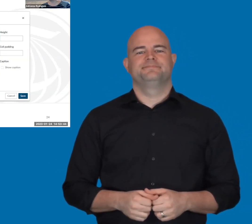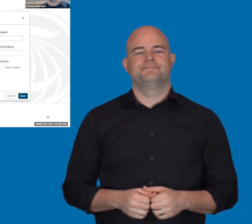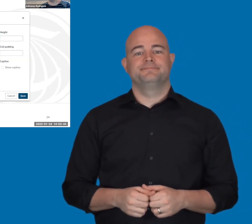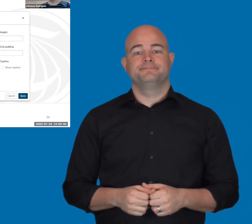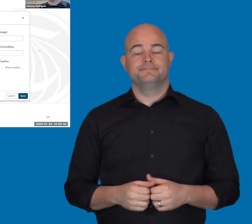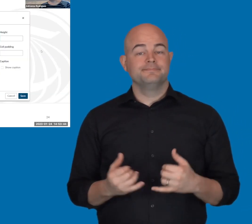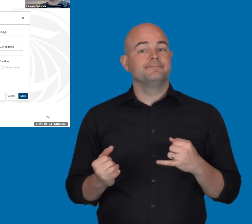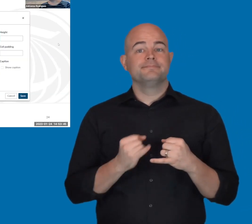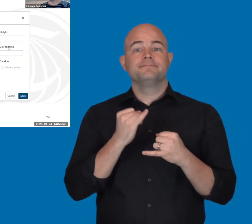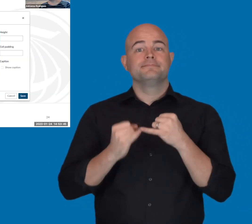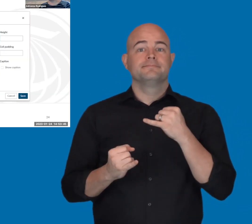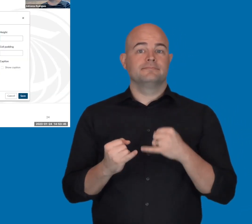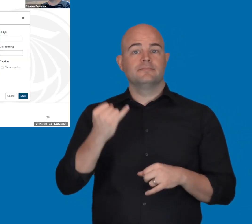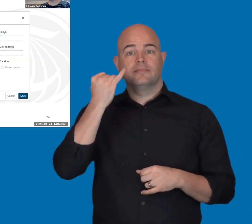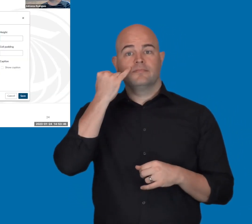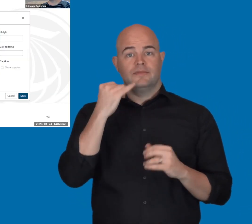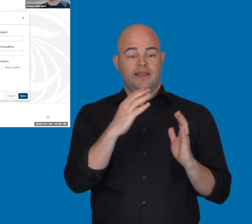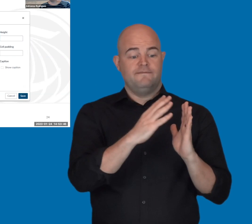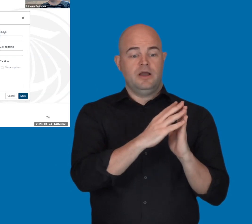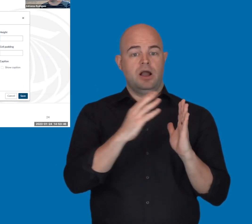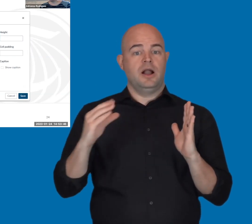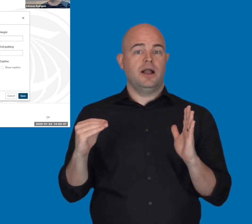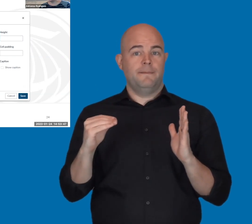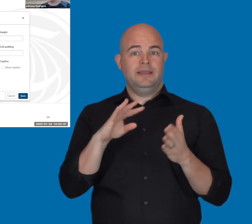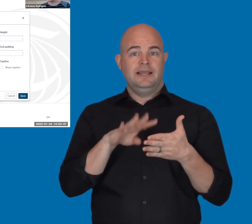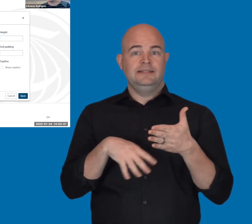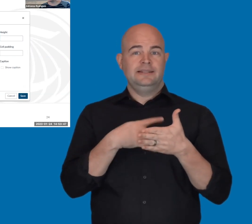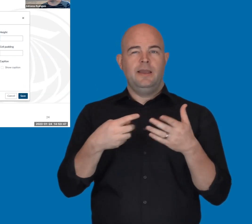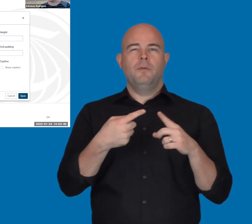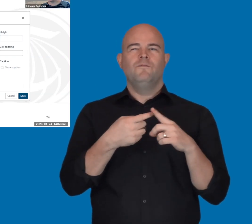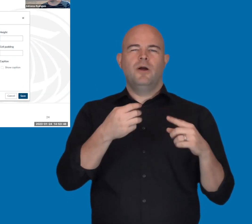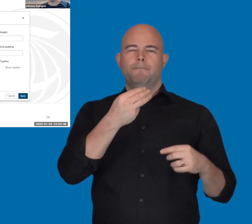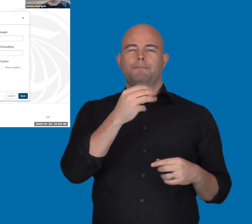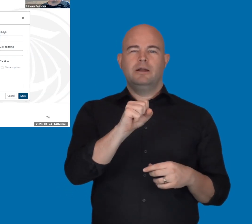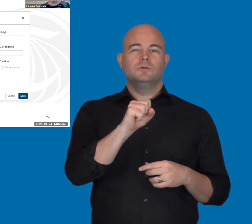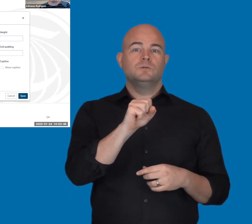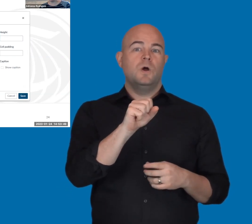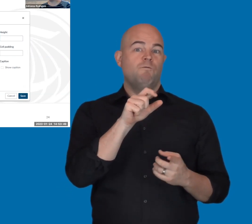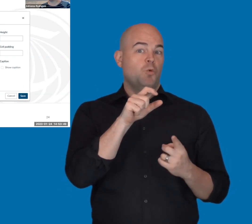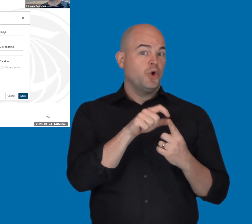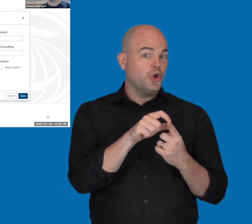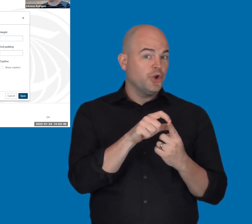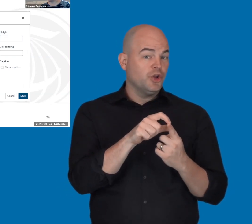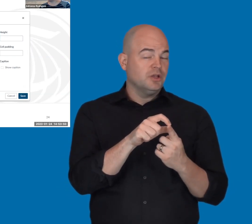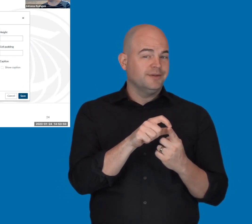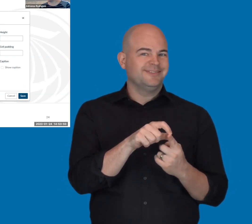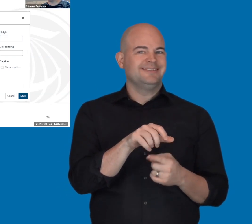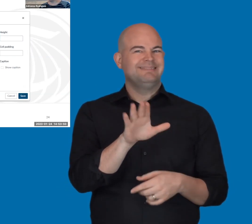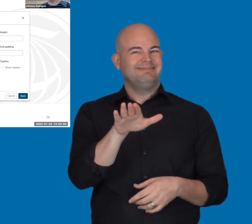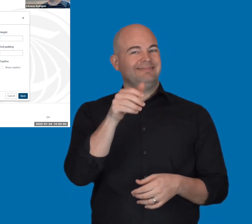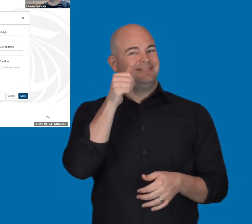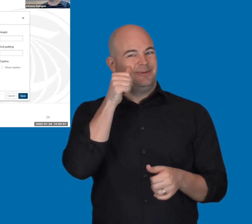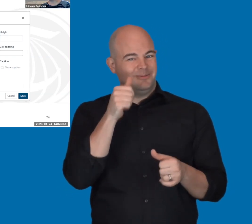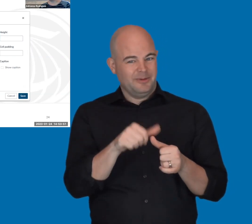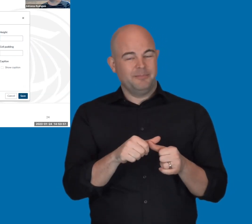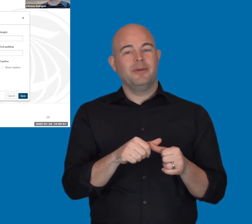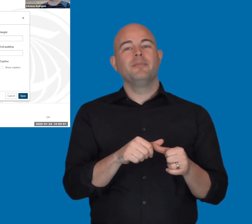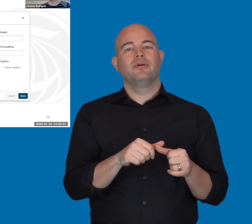And finally, if you are copying over a table from Microsoft Word, just keep in mind it will probably come